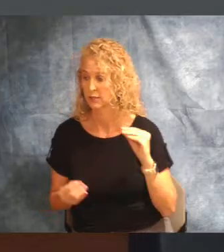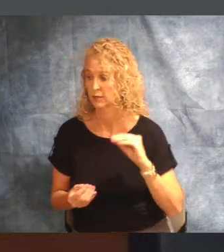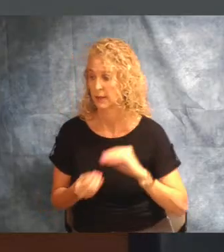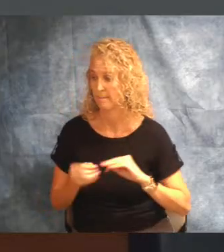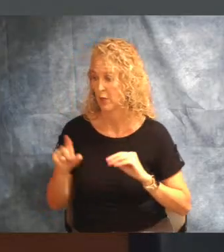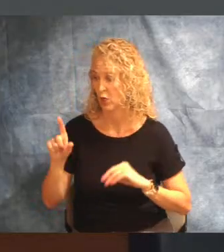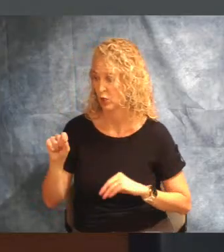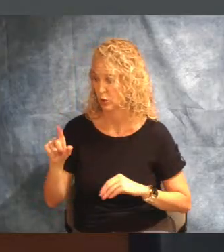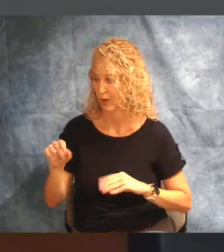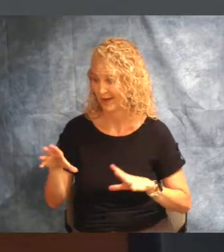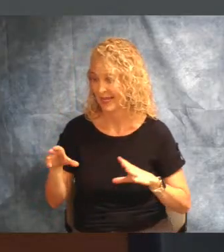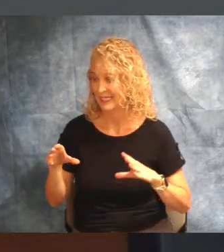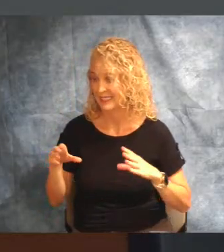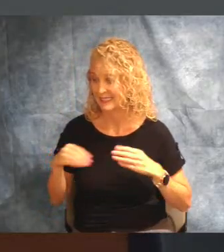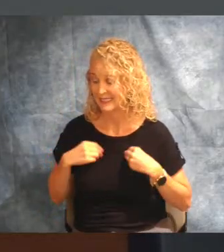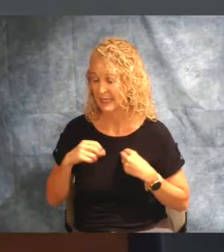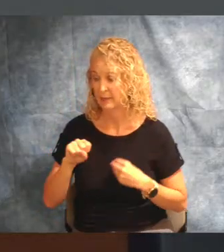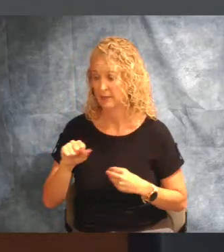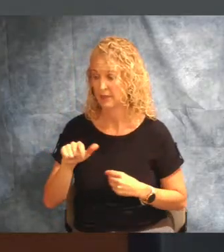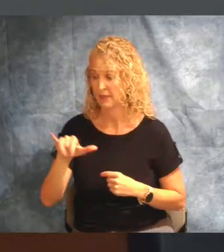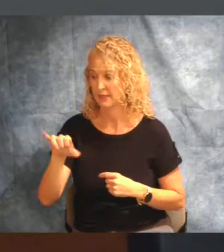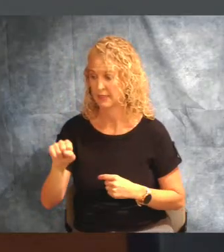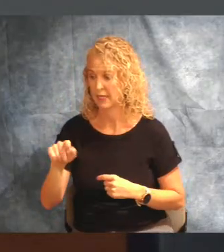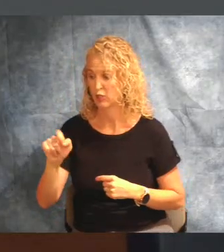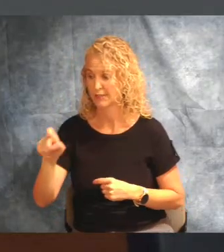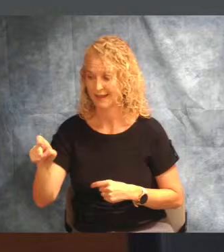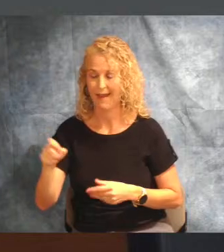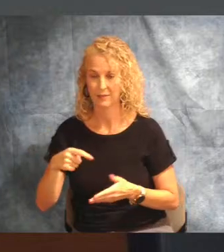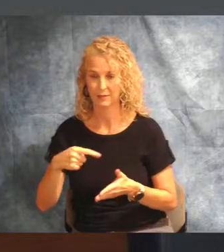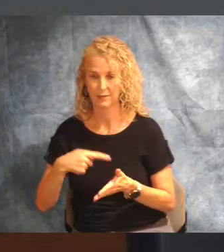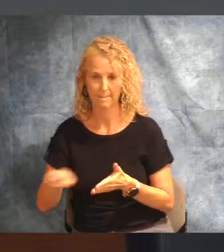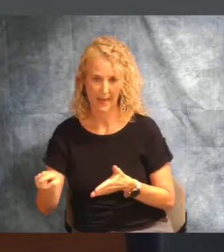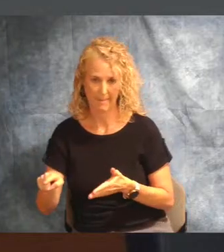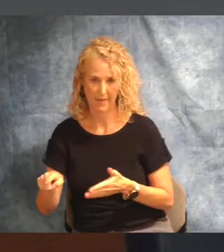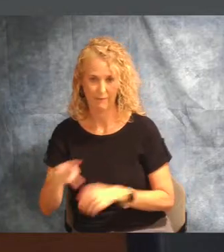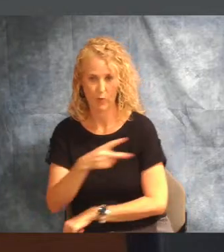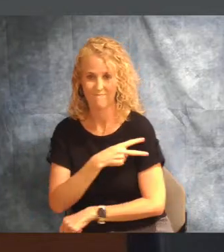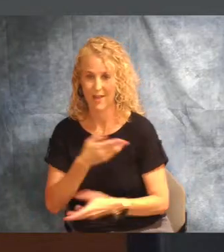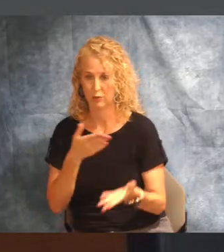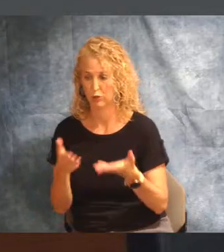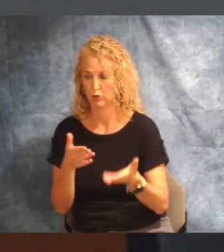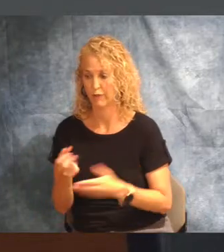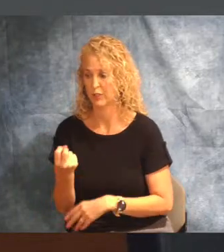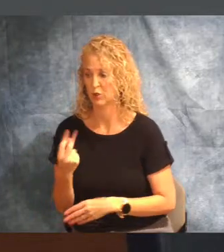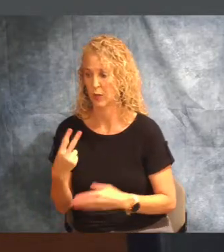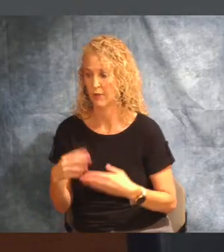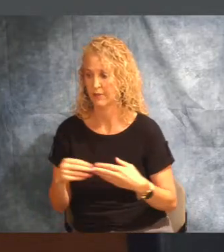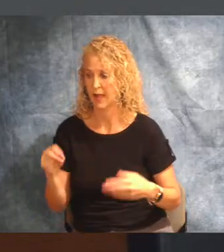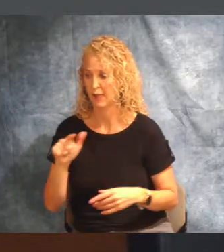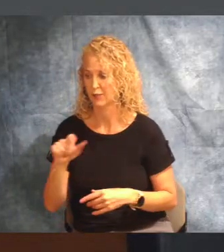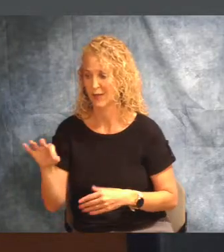is accepting a sales tax payment for the Veteran Services Commission at $12.29. Item 21